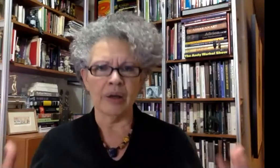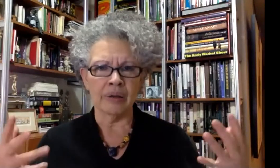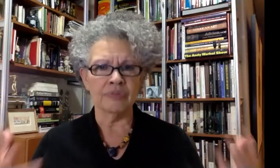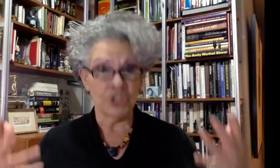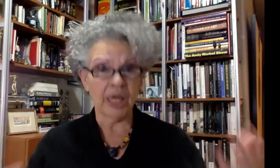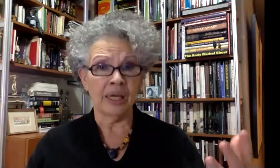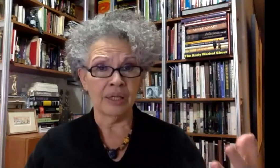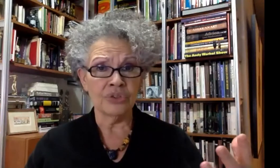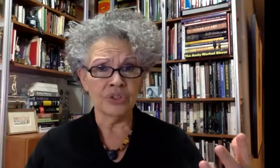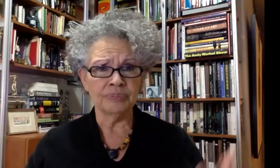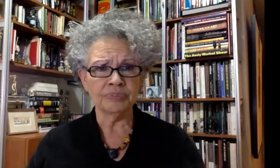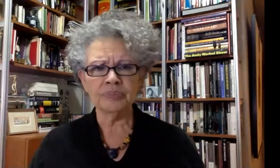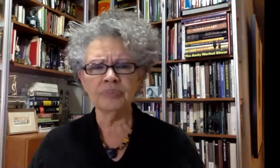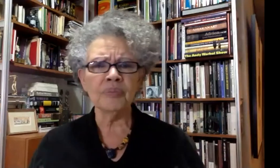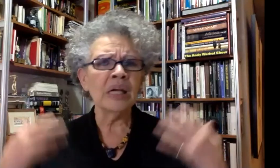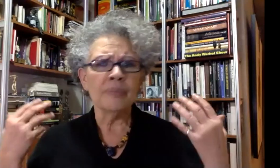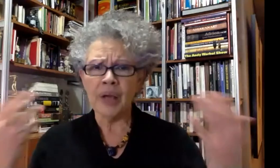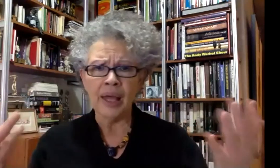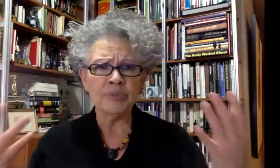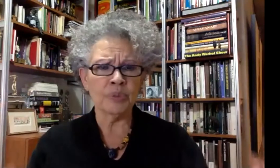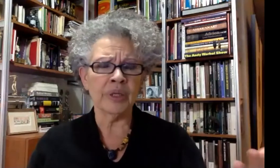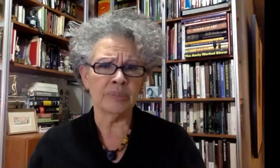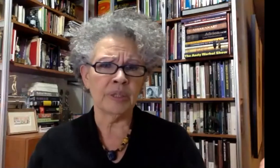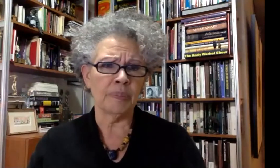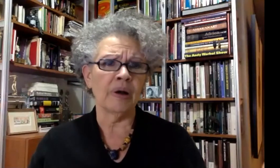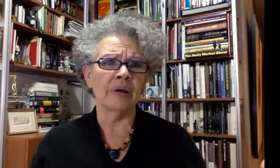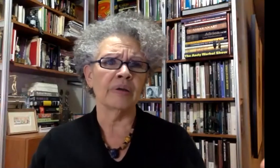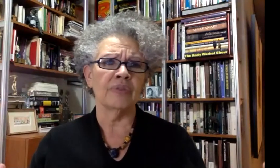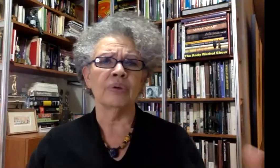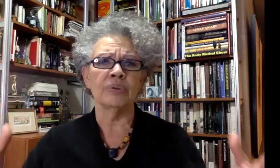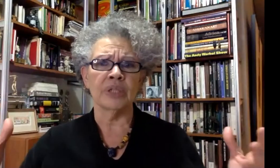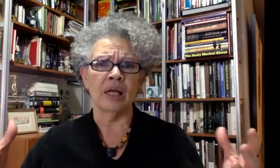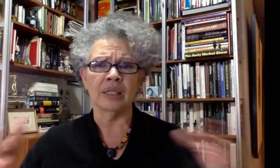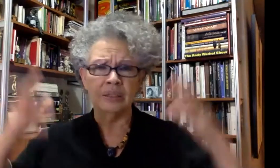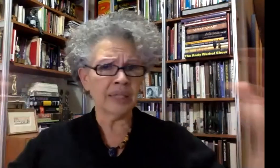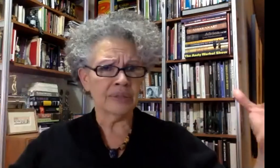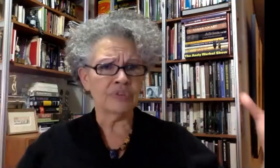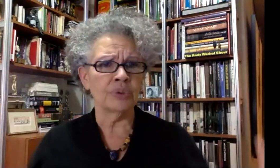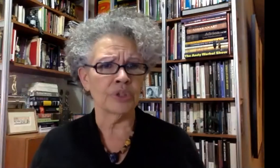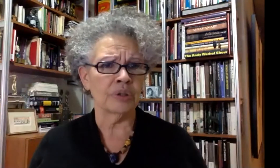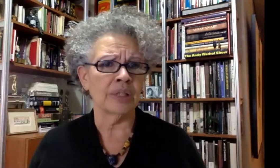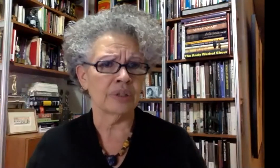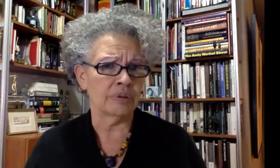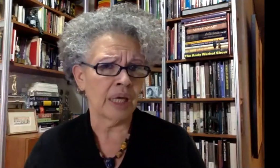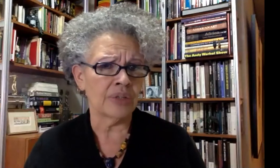deeply enough about that that she would make a work of art and then exhibit it to create